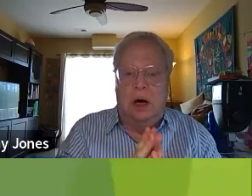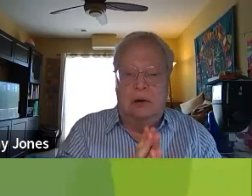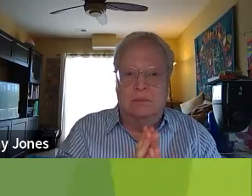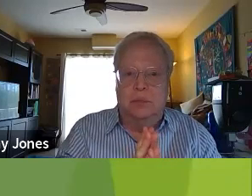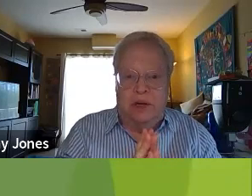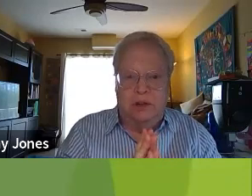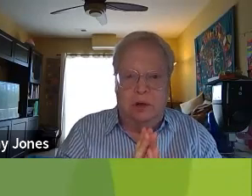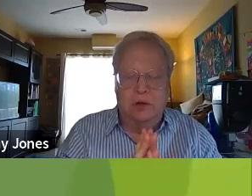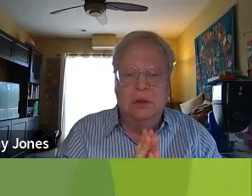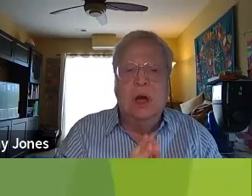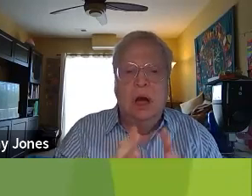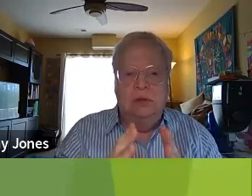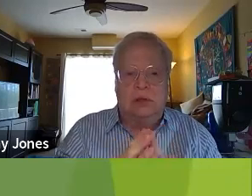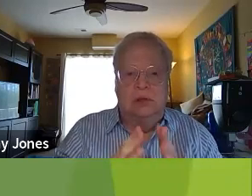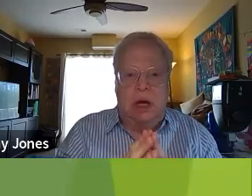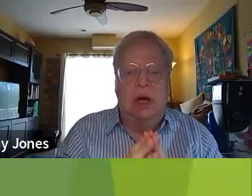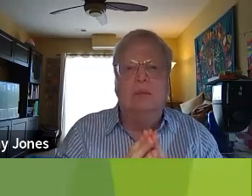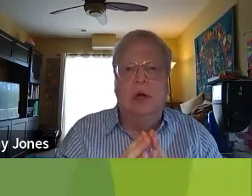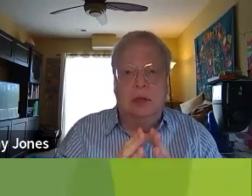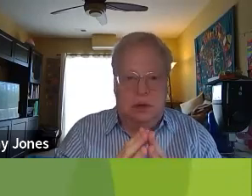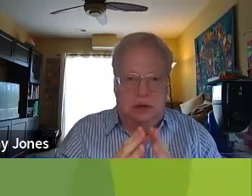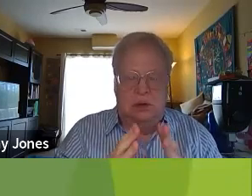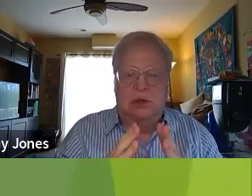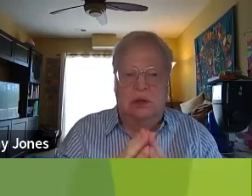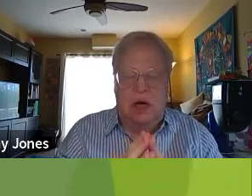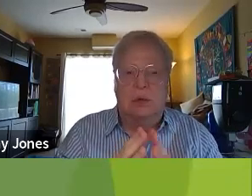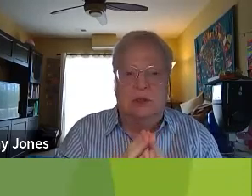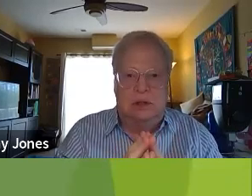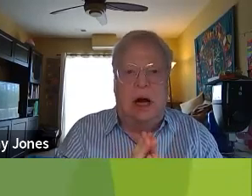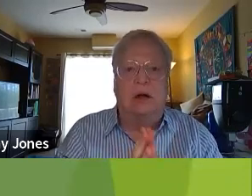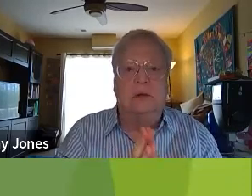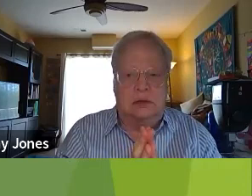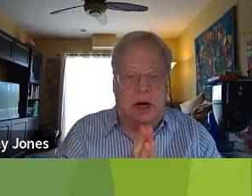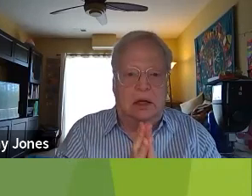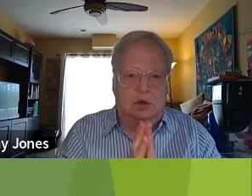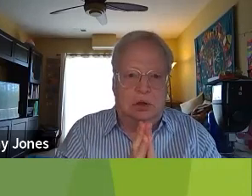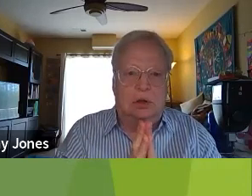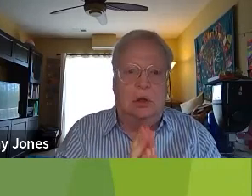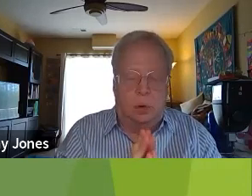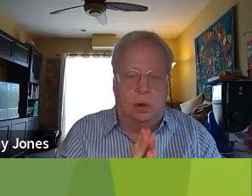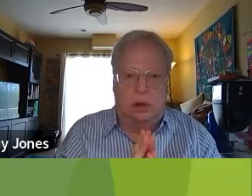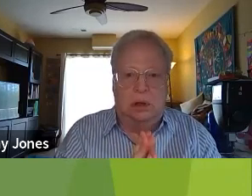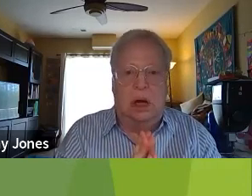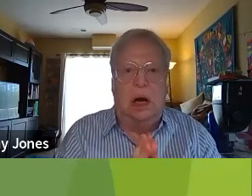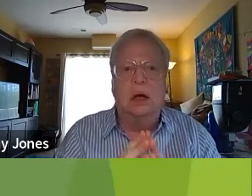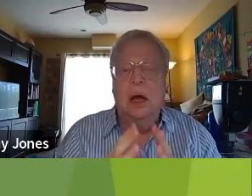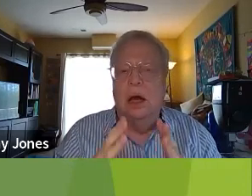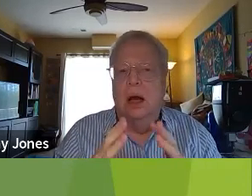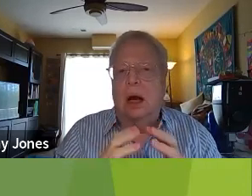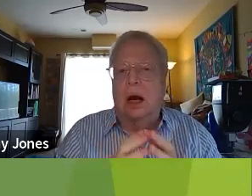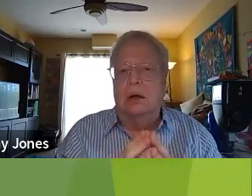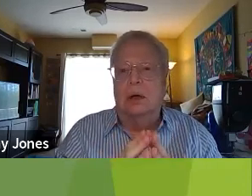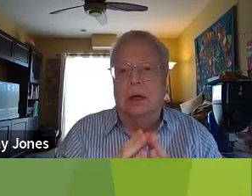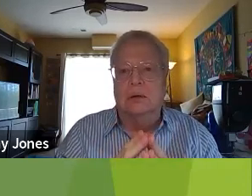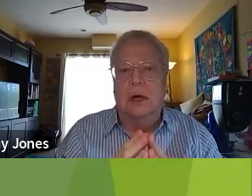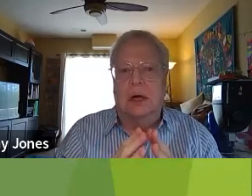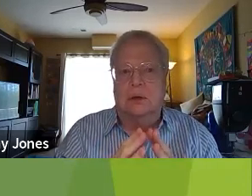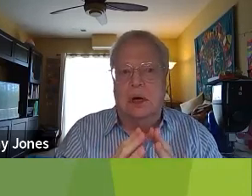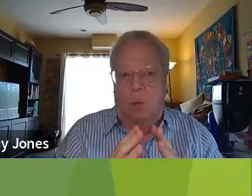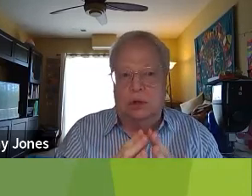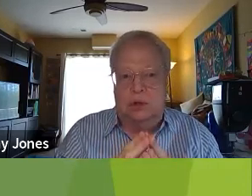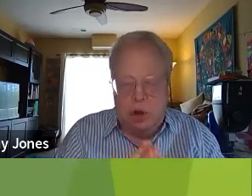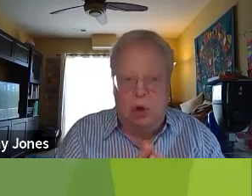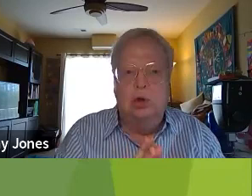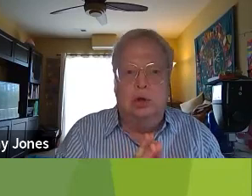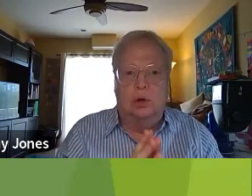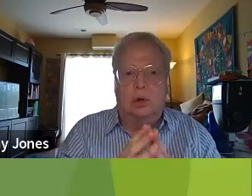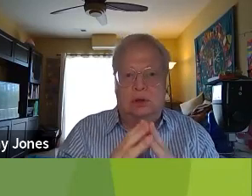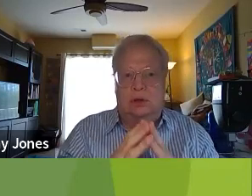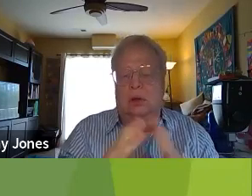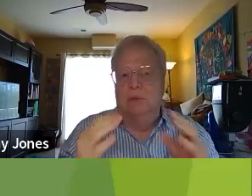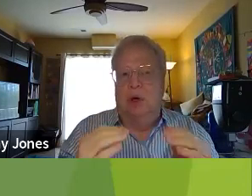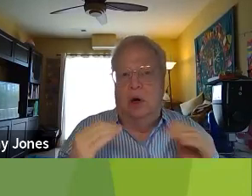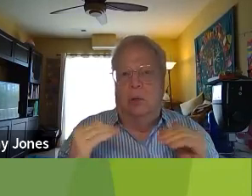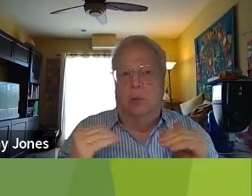it's the same exact technology that we're looking at, and it will show you, you know,